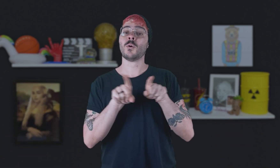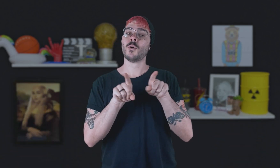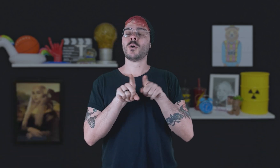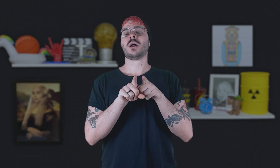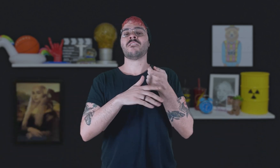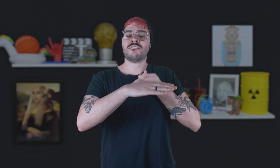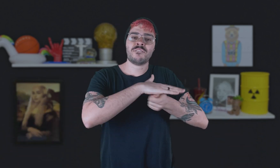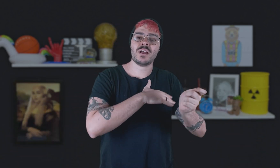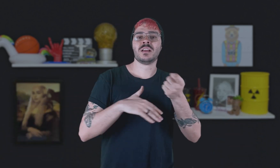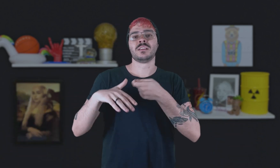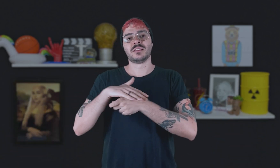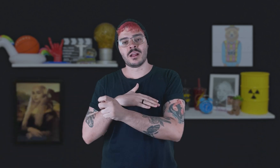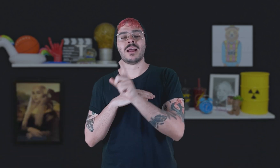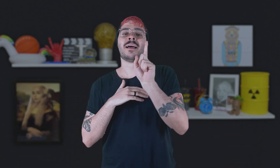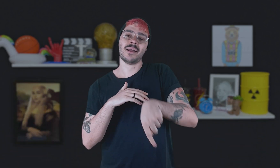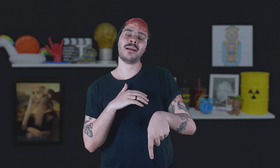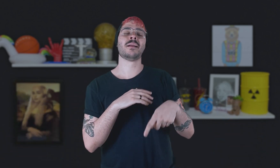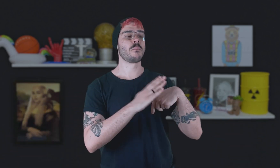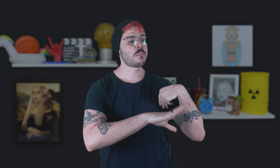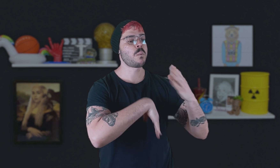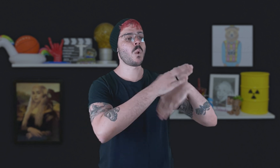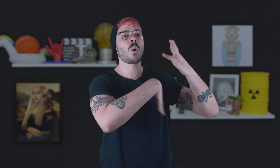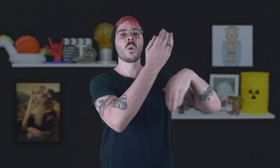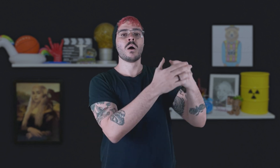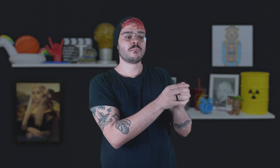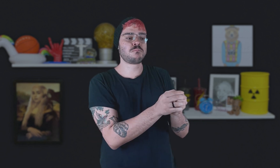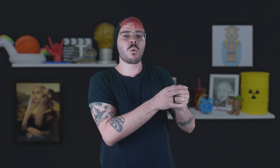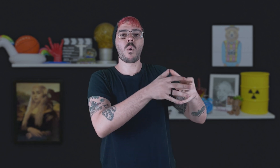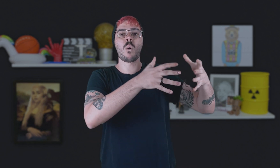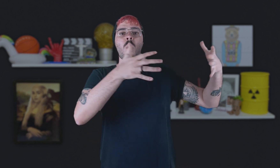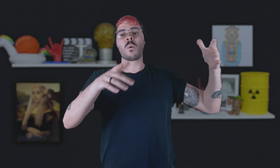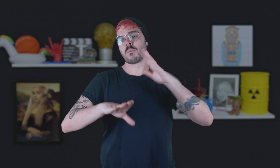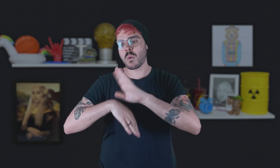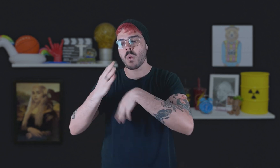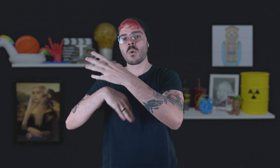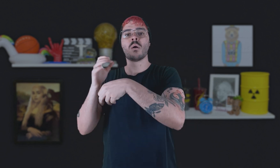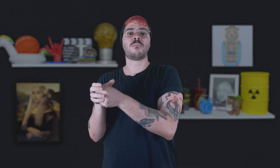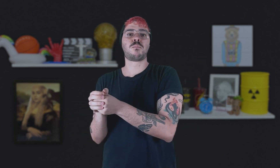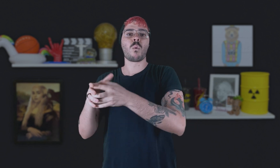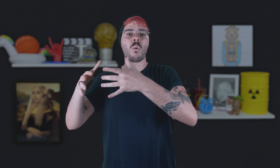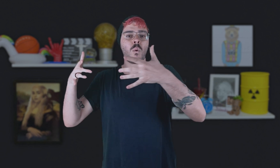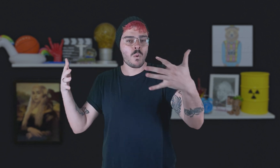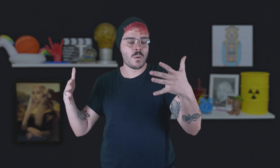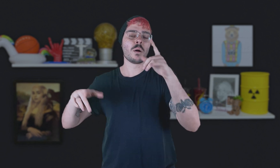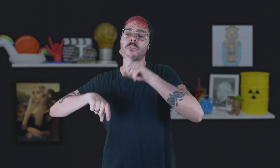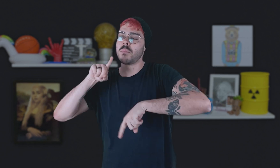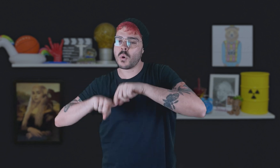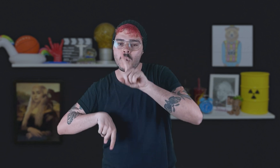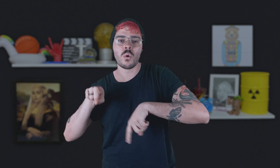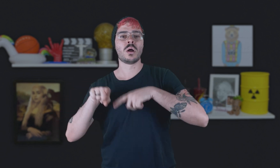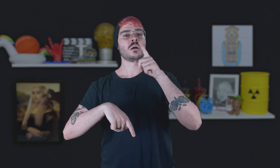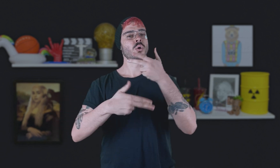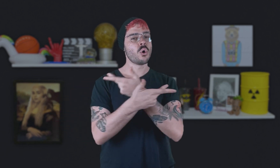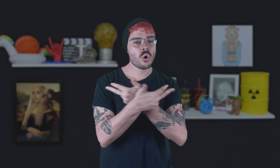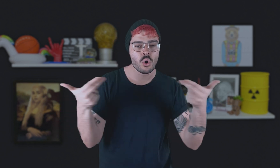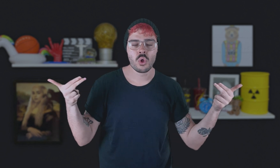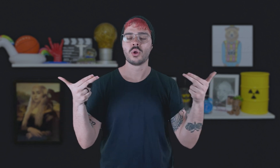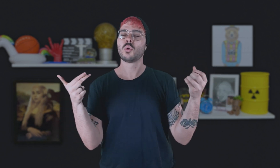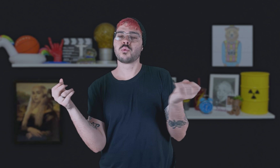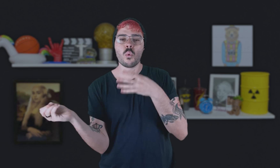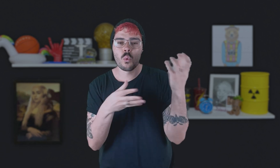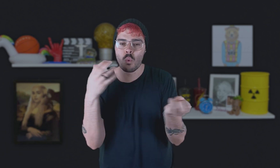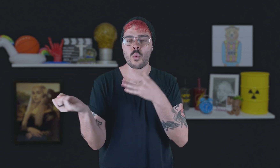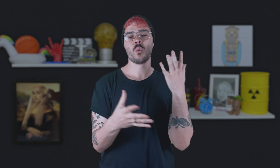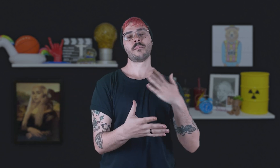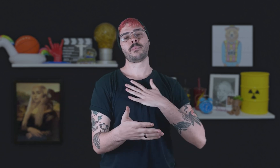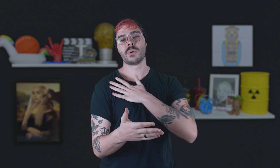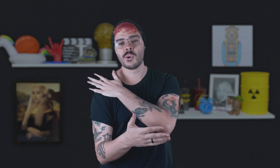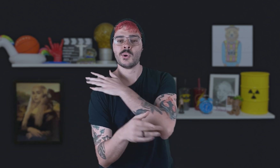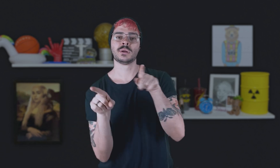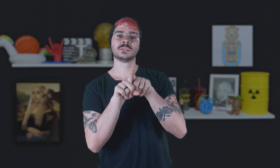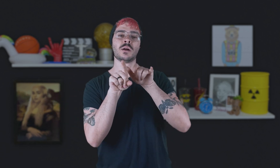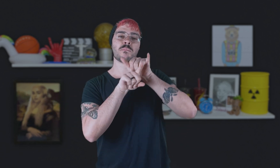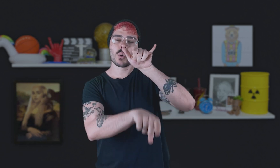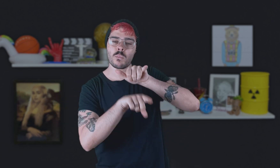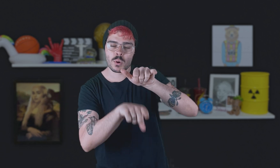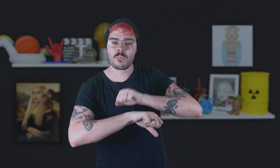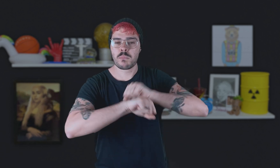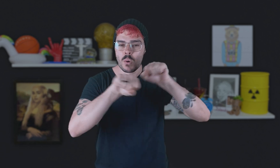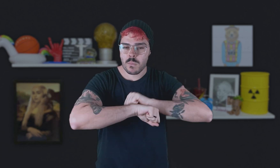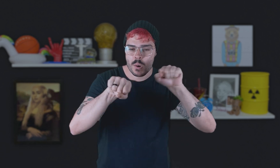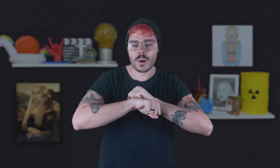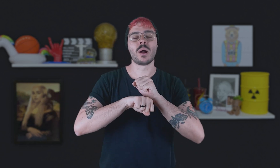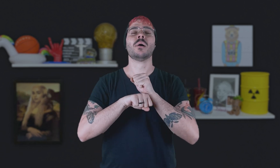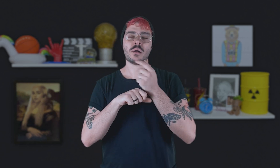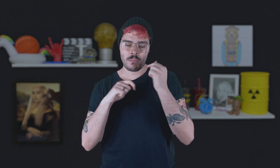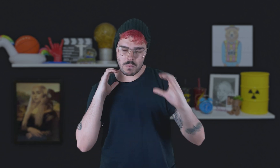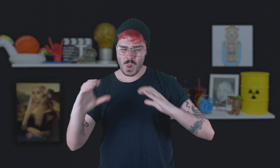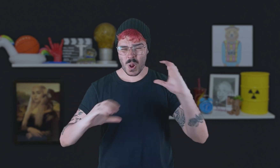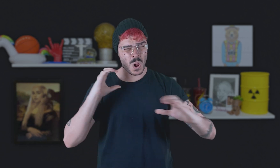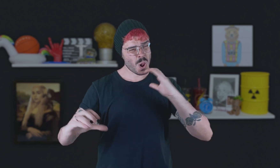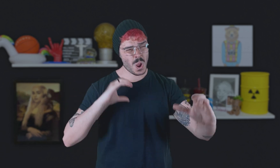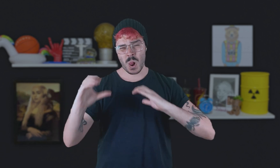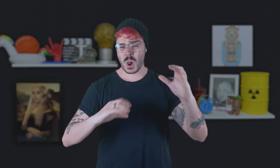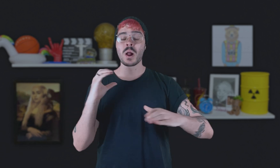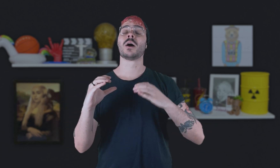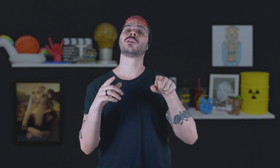for the development of modern military